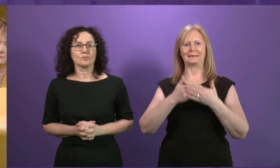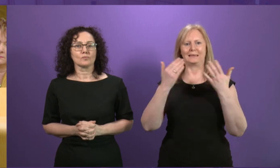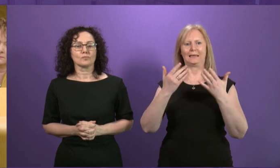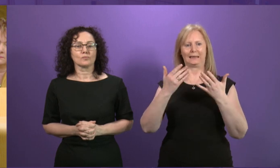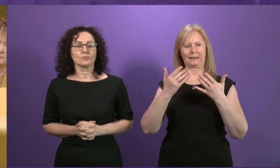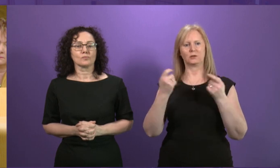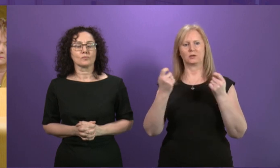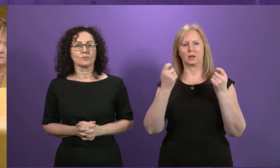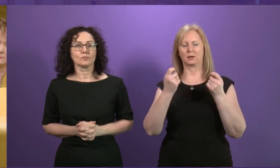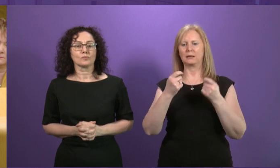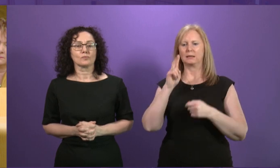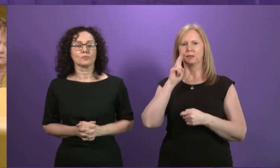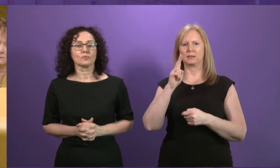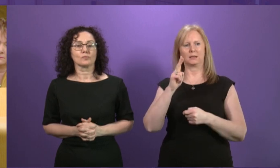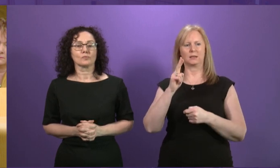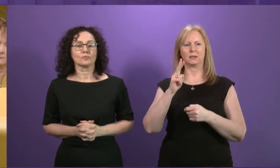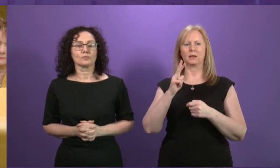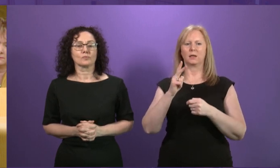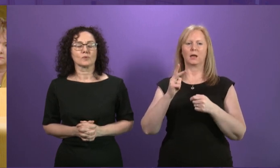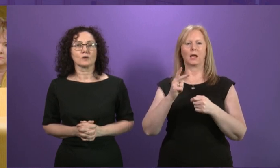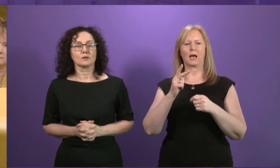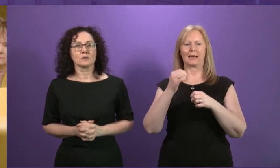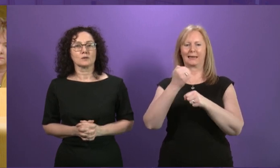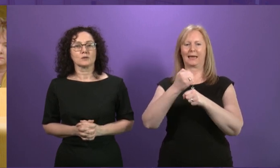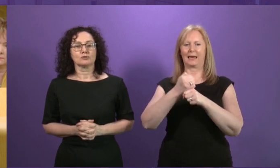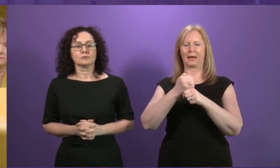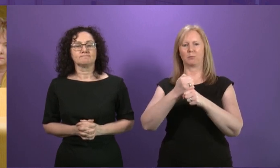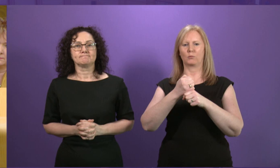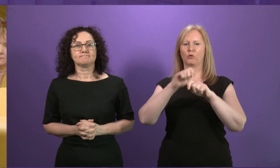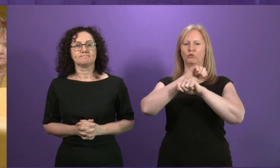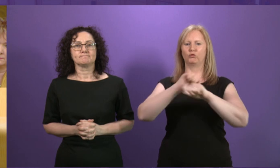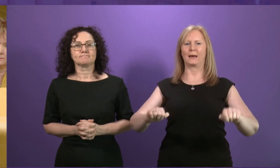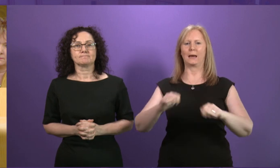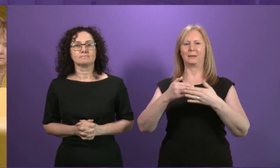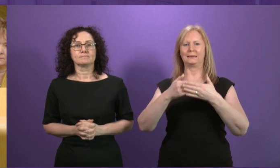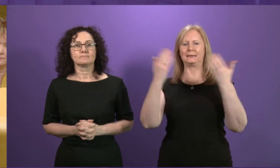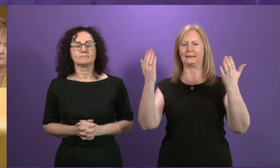a video game entitled “Rape Day”, which enables players to verbally harass, kill and